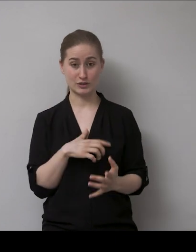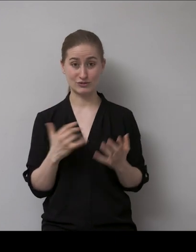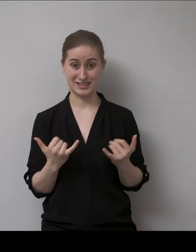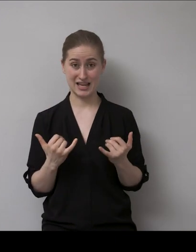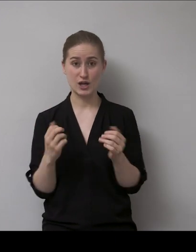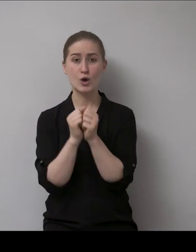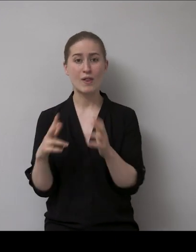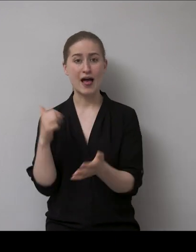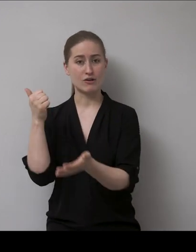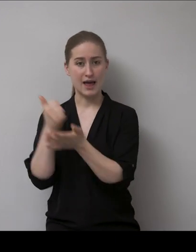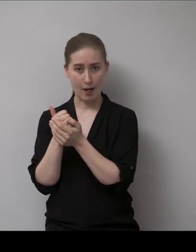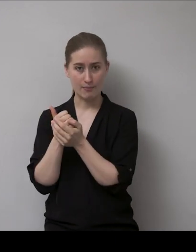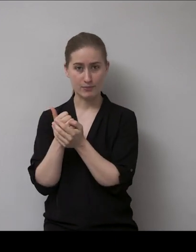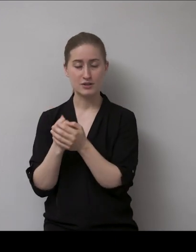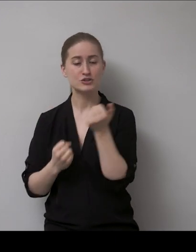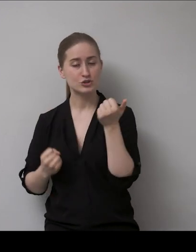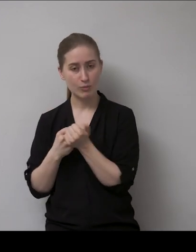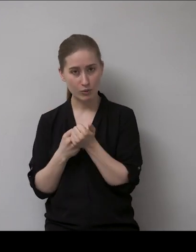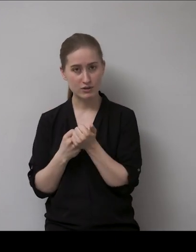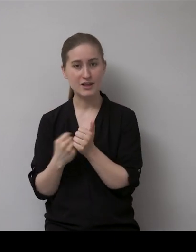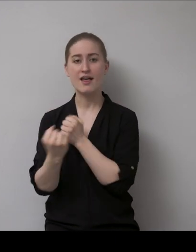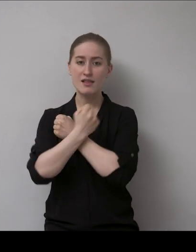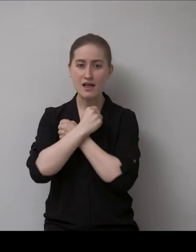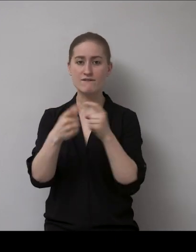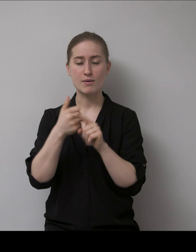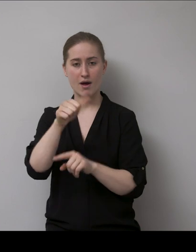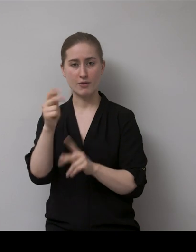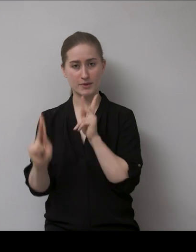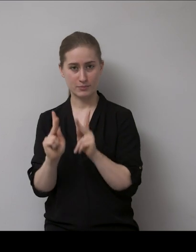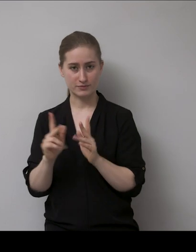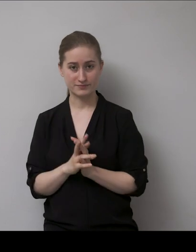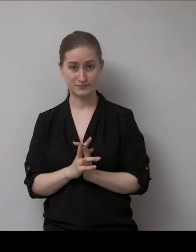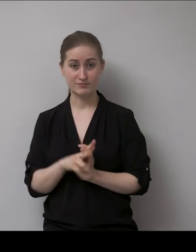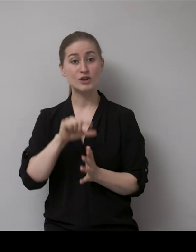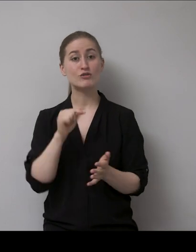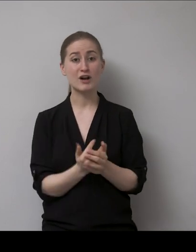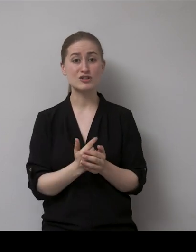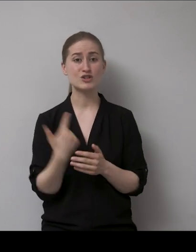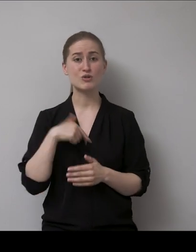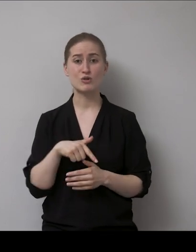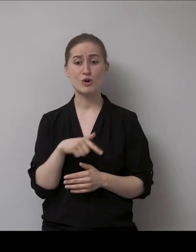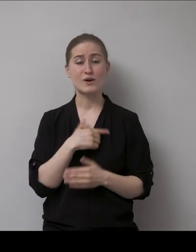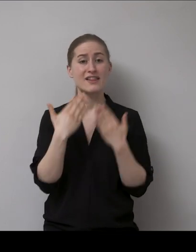without the help, support, and love of others. Graduates, we are thankful for your dedication,